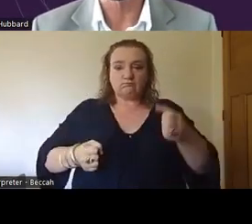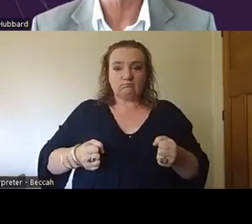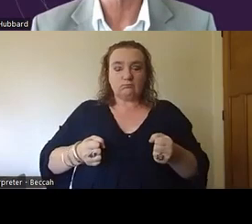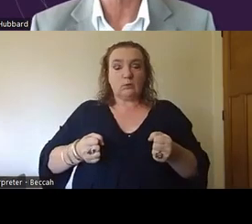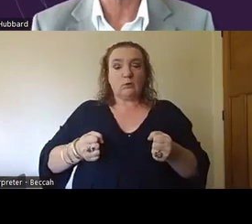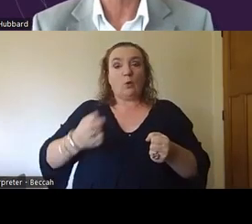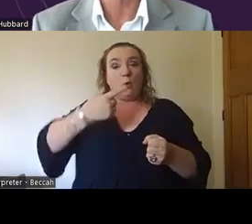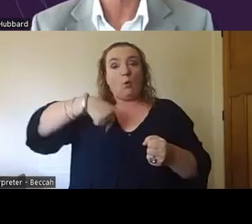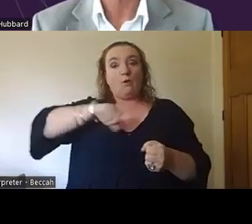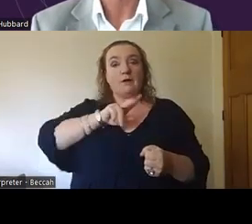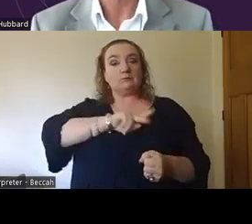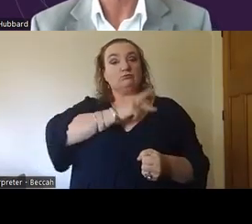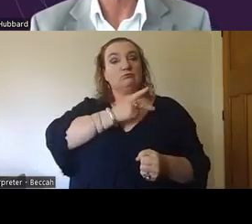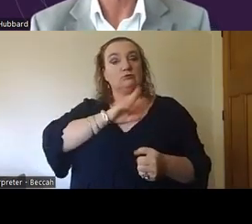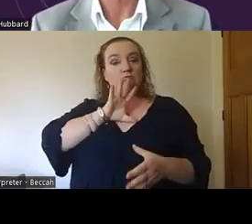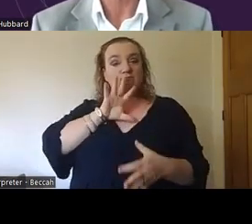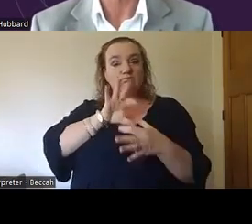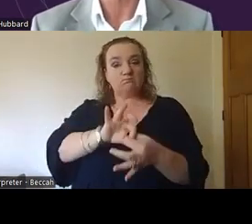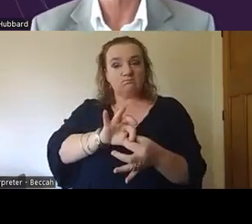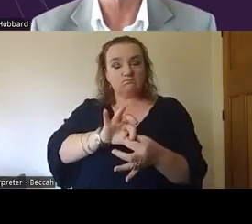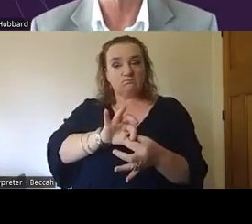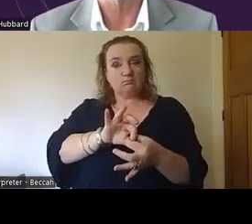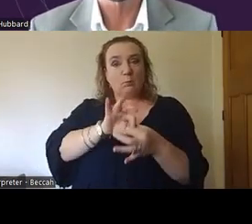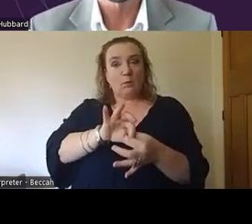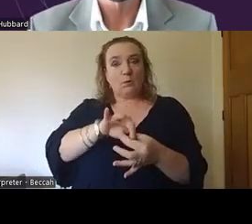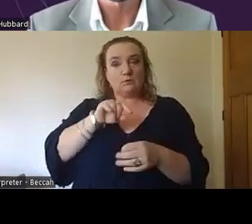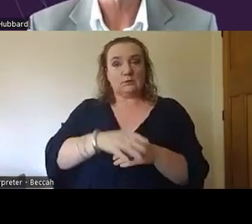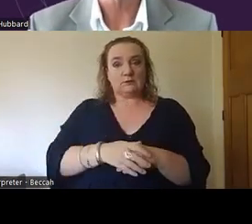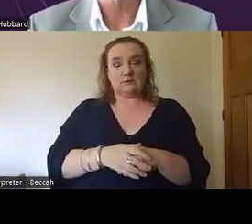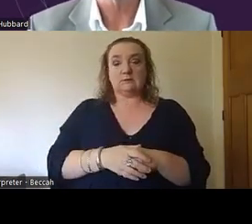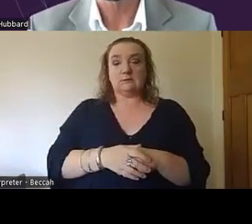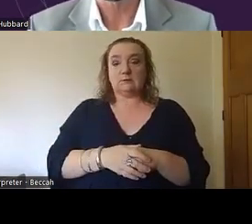and we each have a place in this dimension. Here is the Karakia.